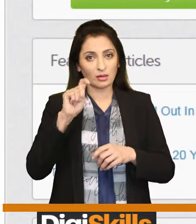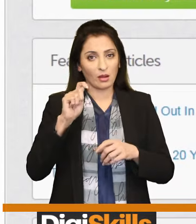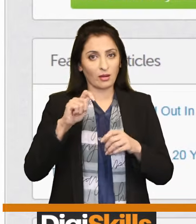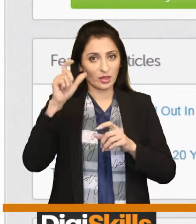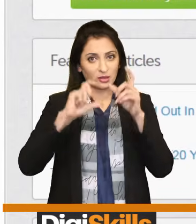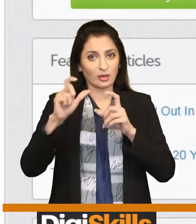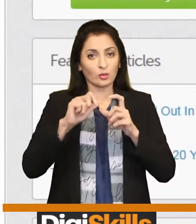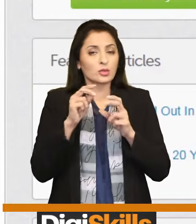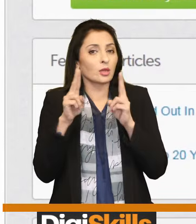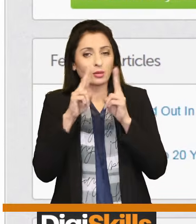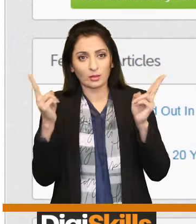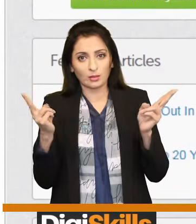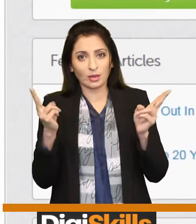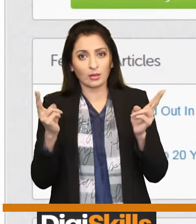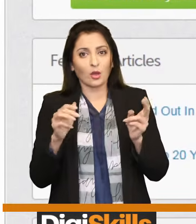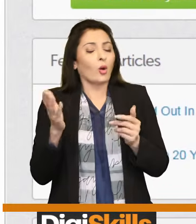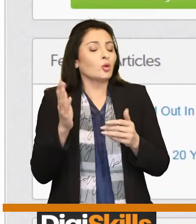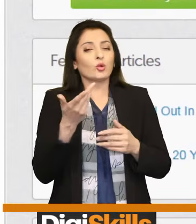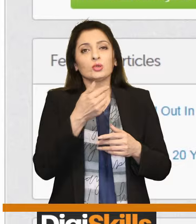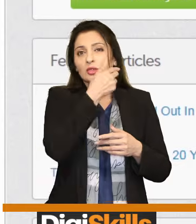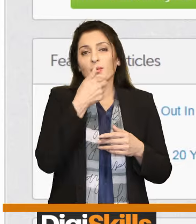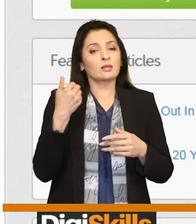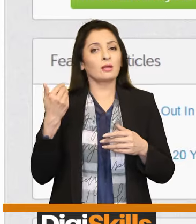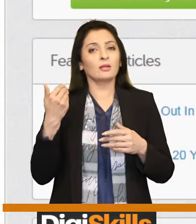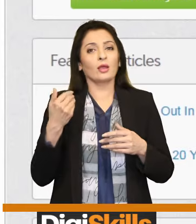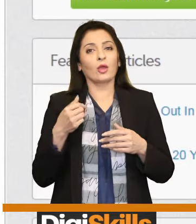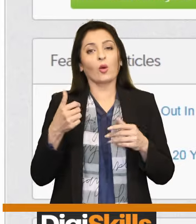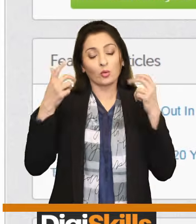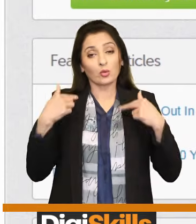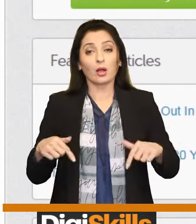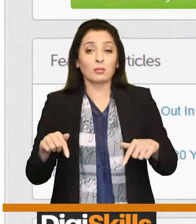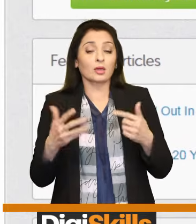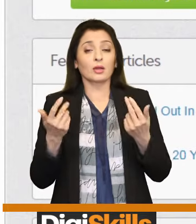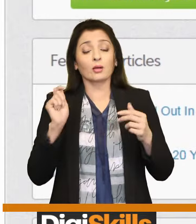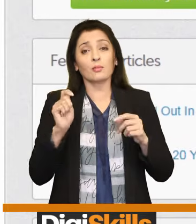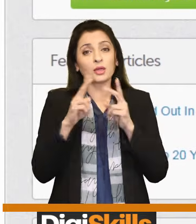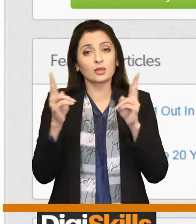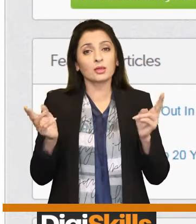They were asked about their habits, what inspires them, their lifestyle, and their way of working.